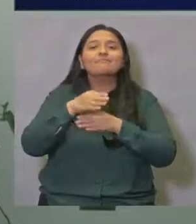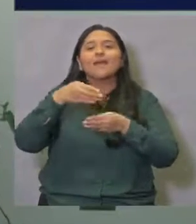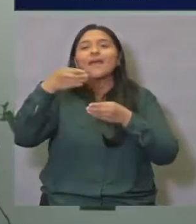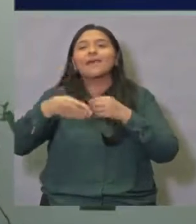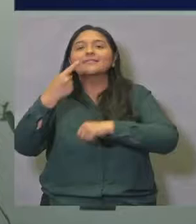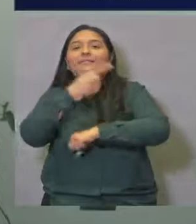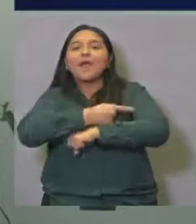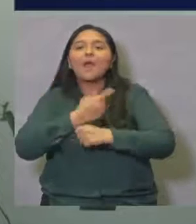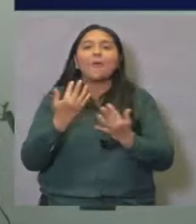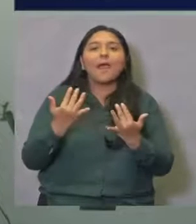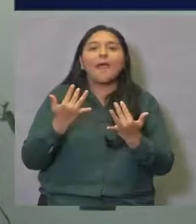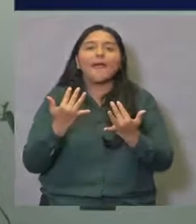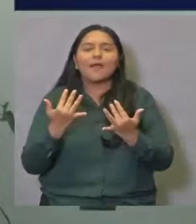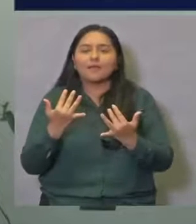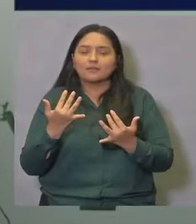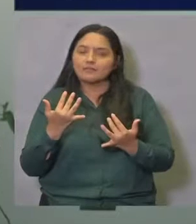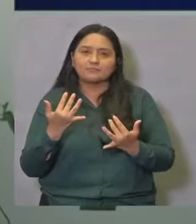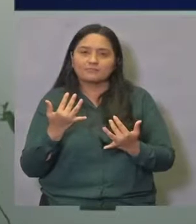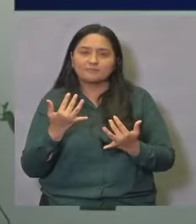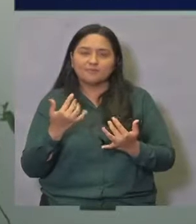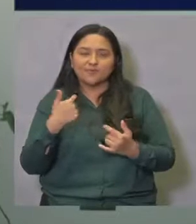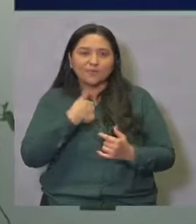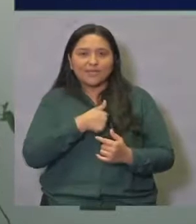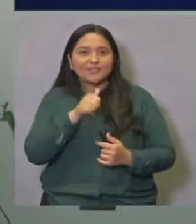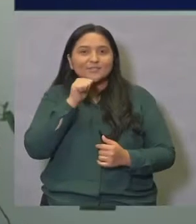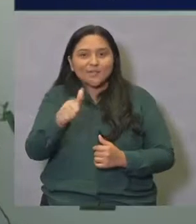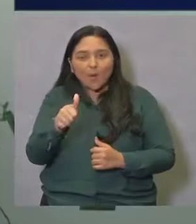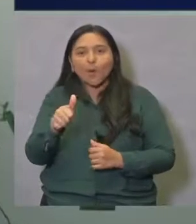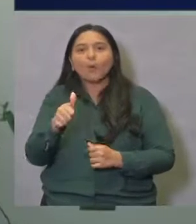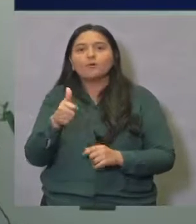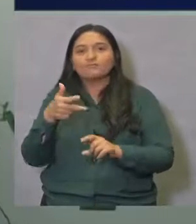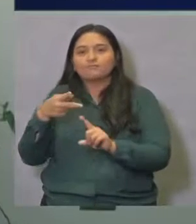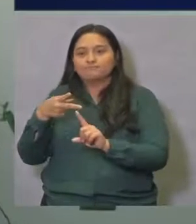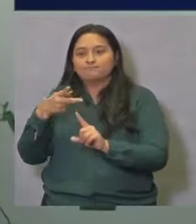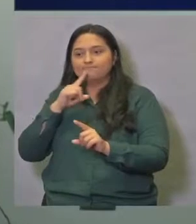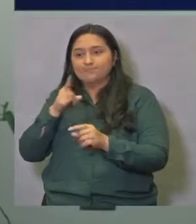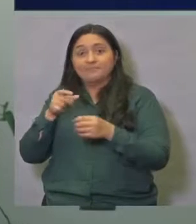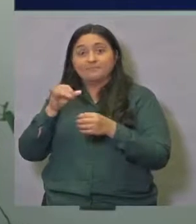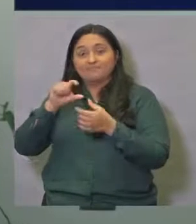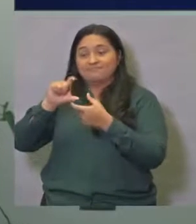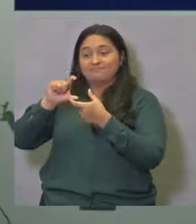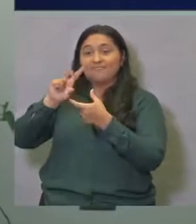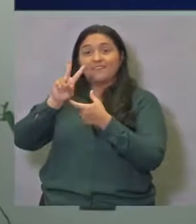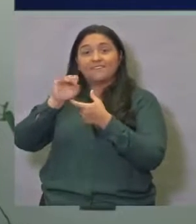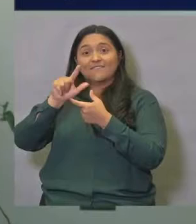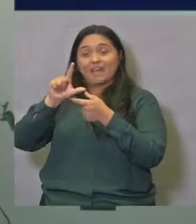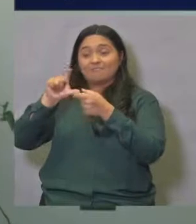WAITING AROUND TO GET VACCINATED, BECAUSE WE ARE NOT